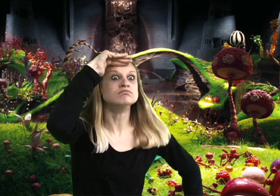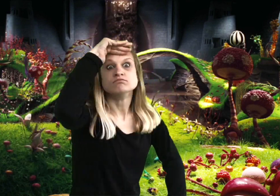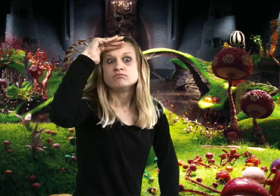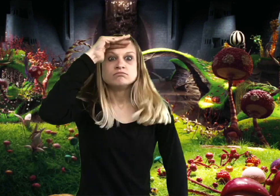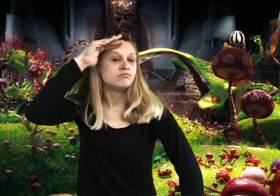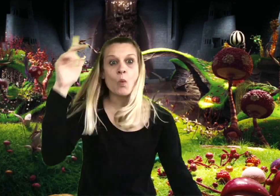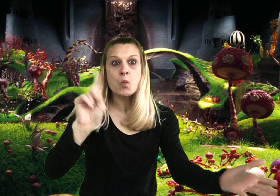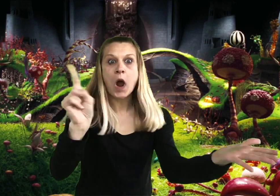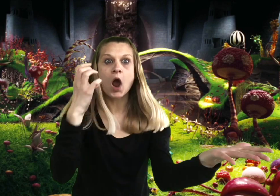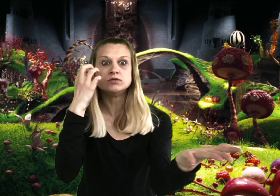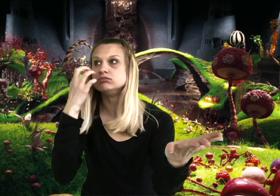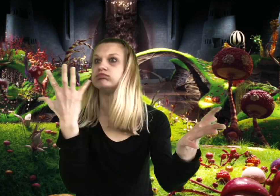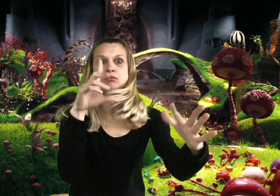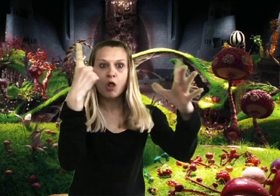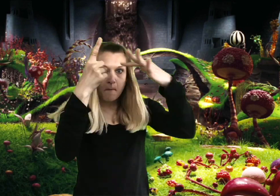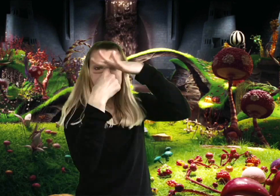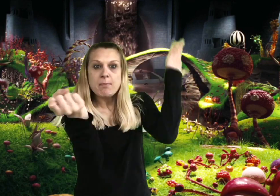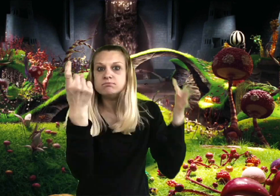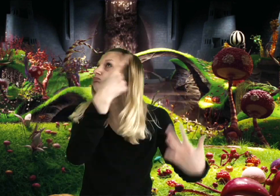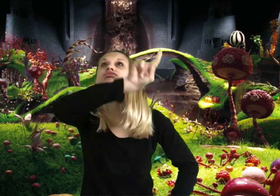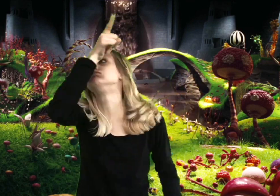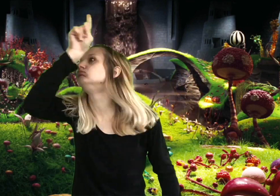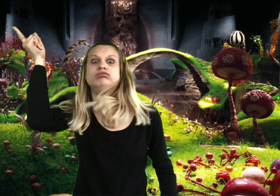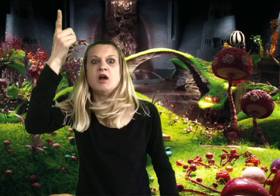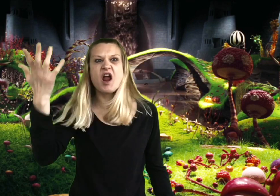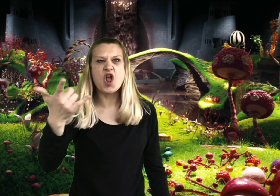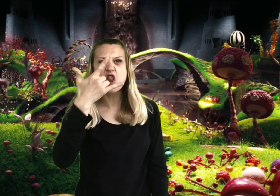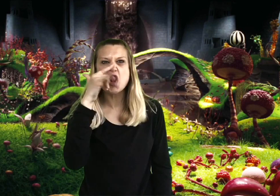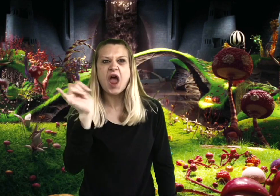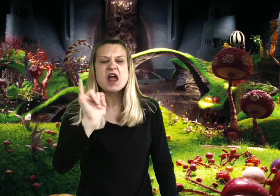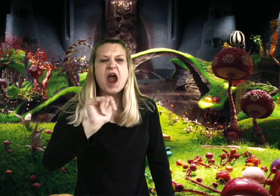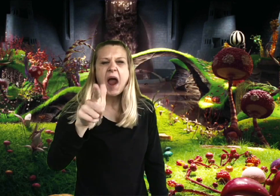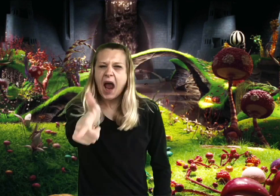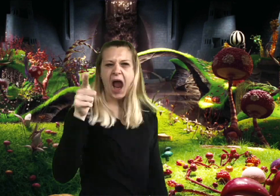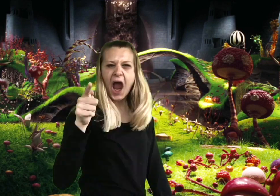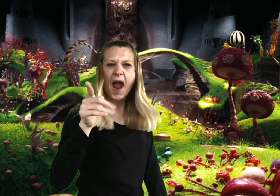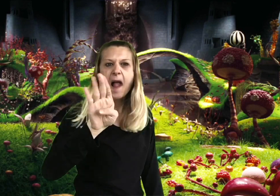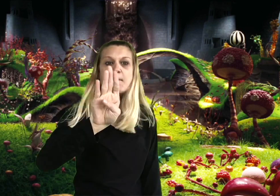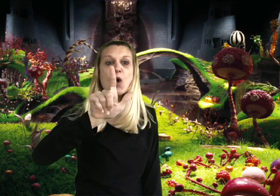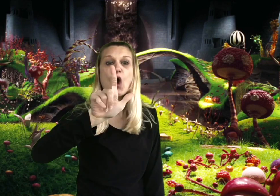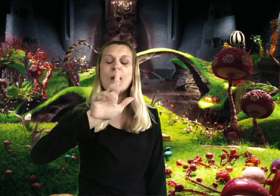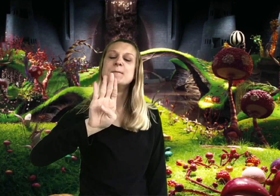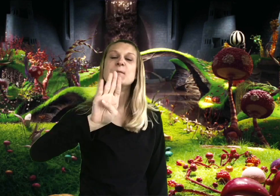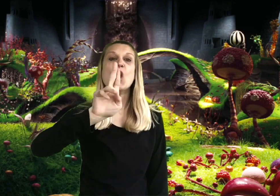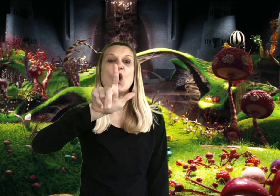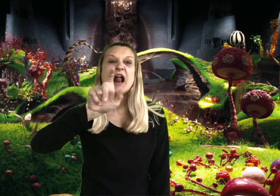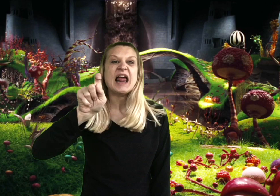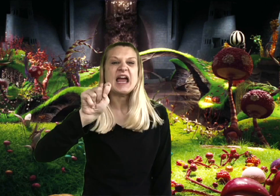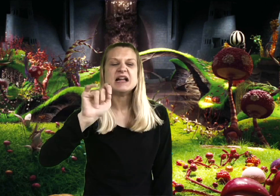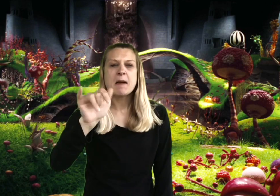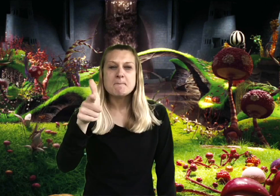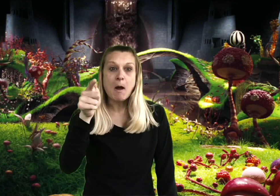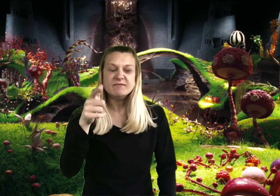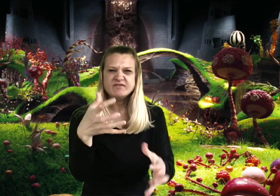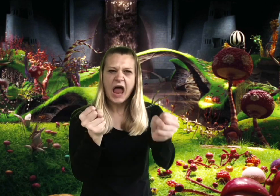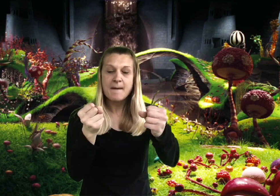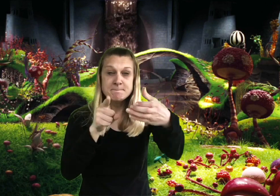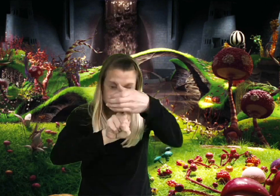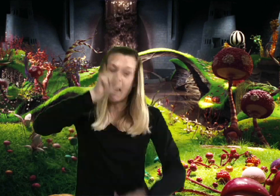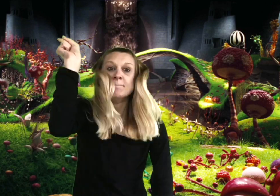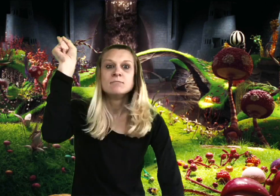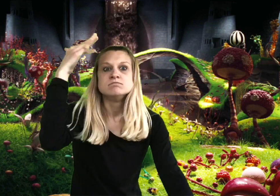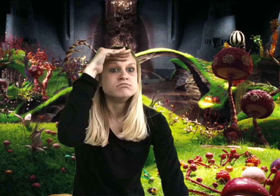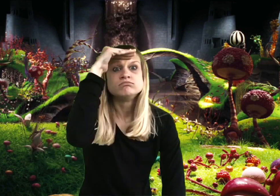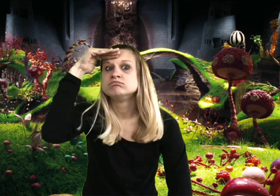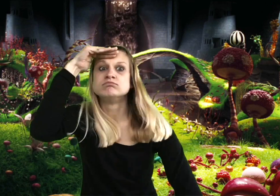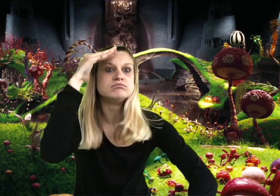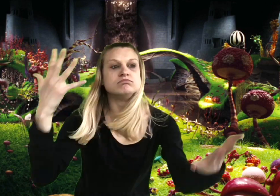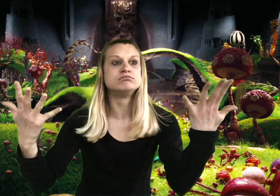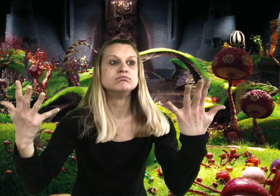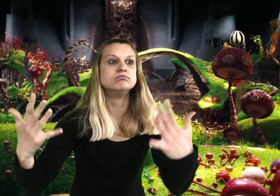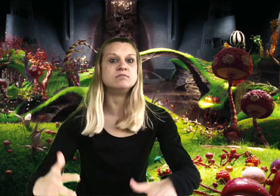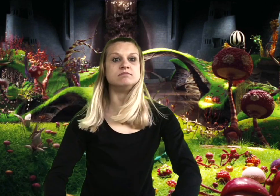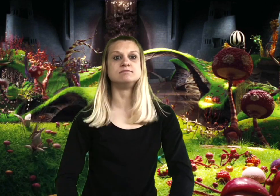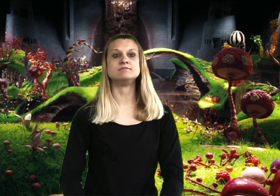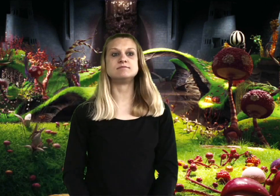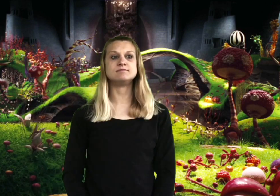Up he shot again like a bullet in the barrel of a gun.